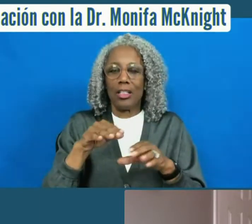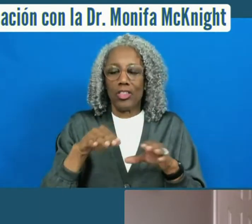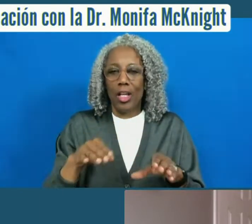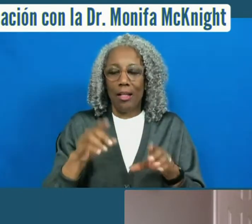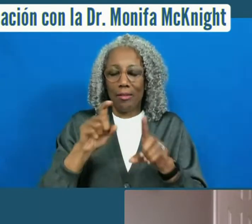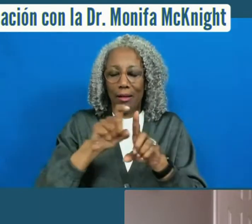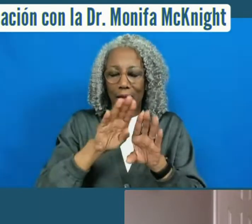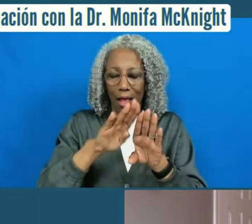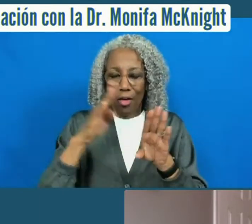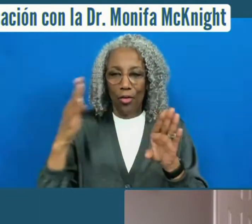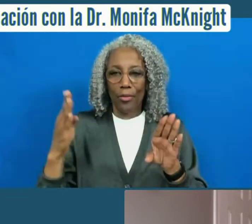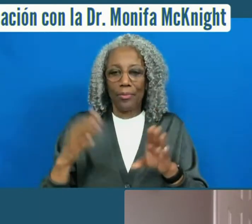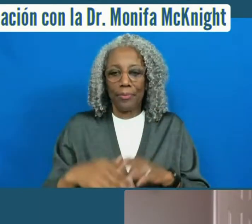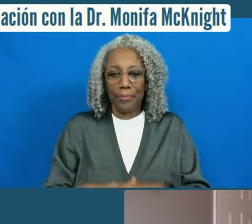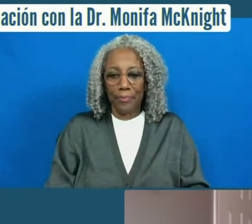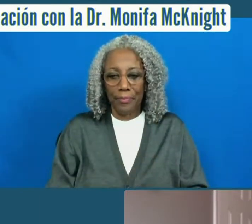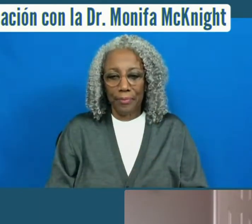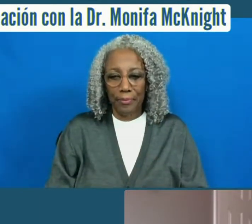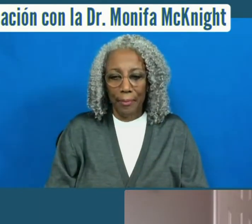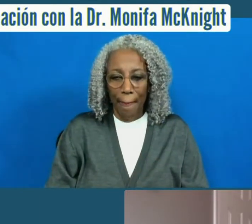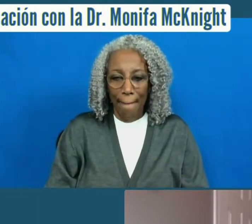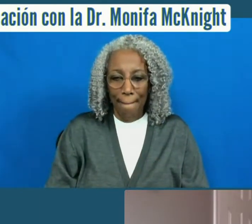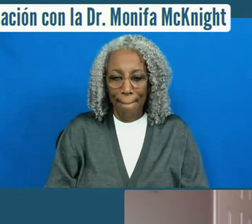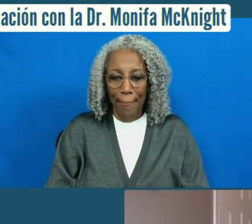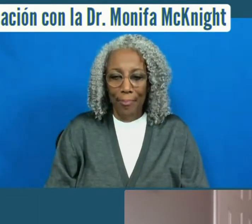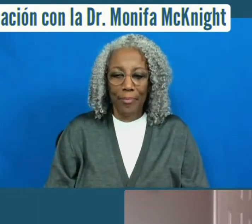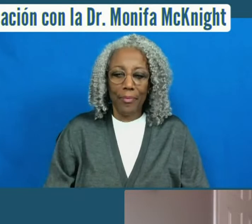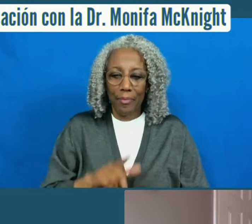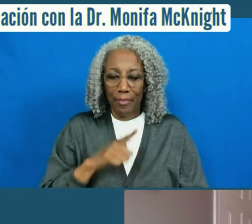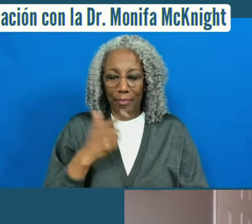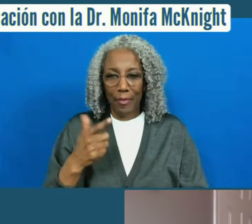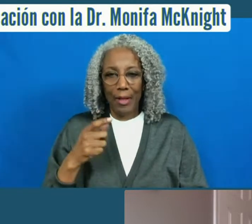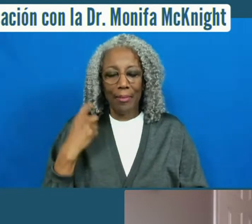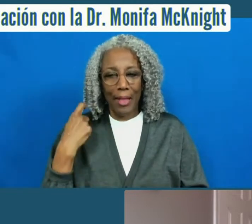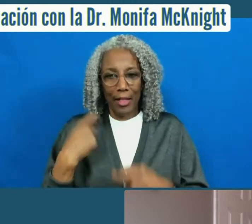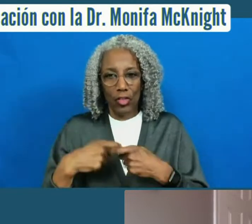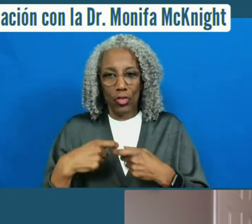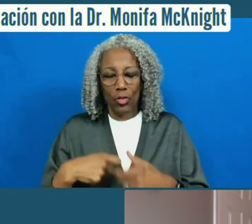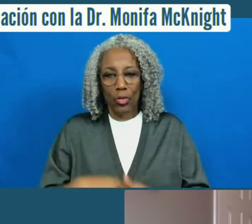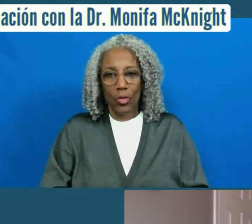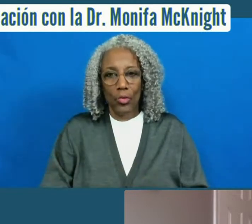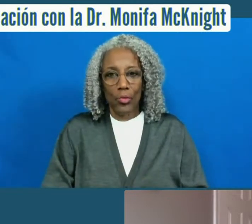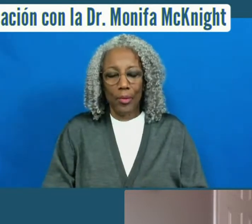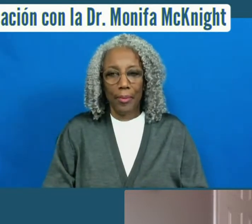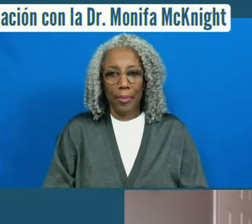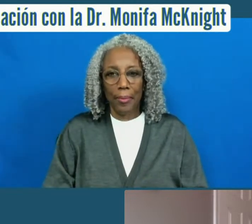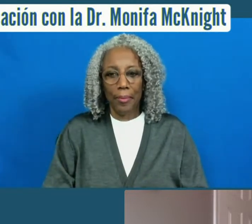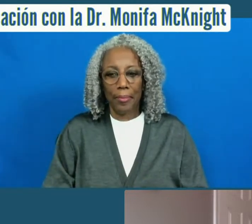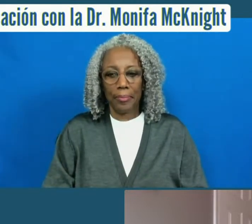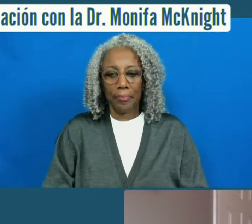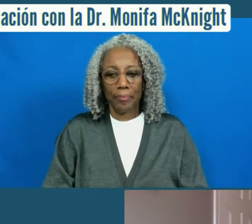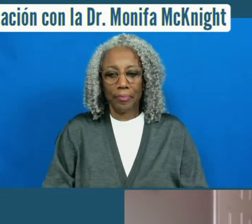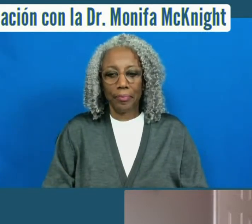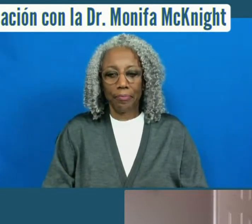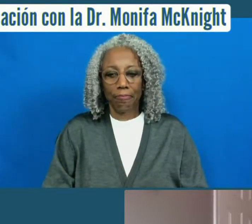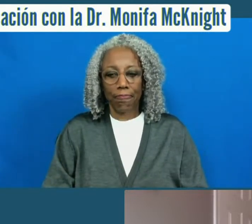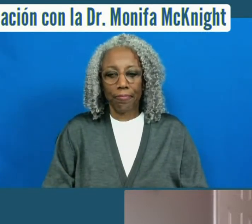child that was attacking the